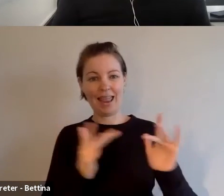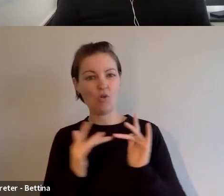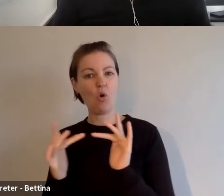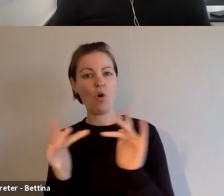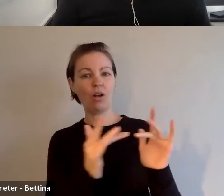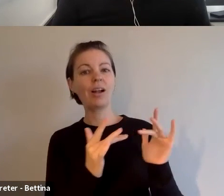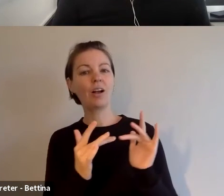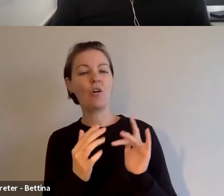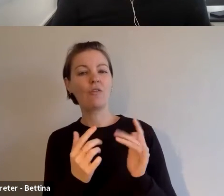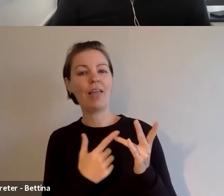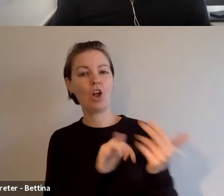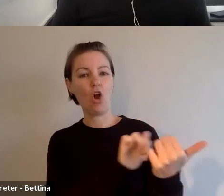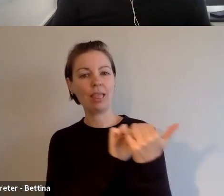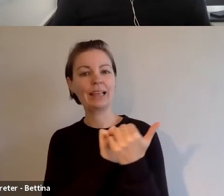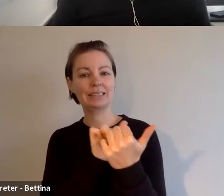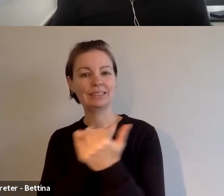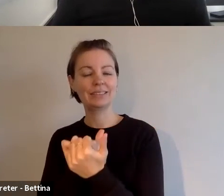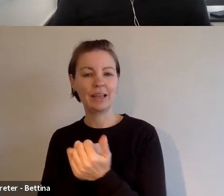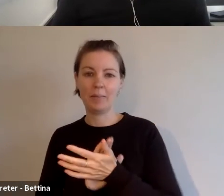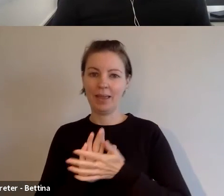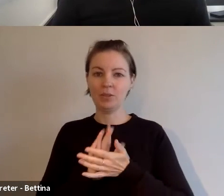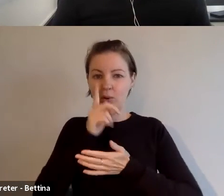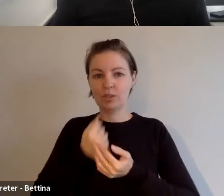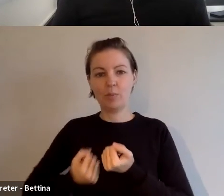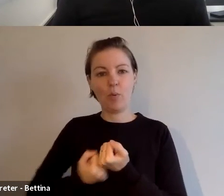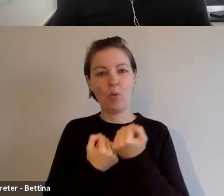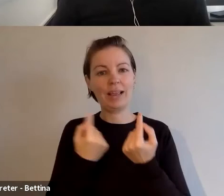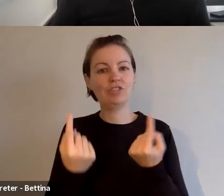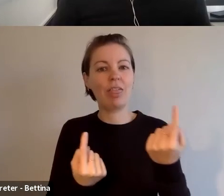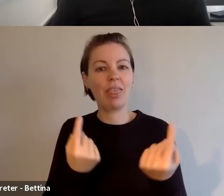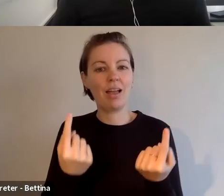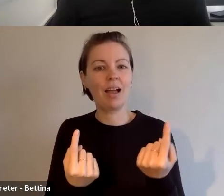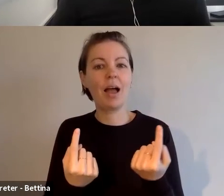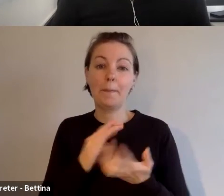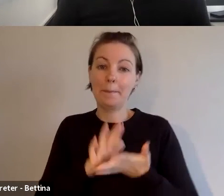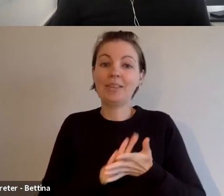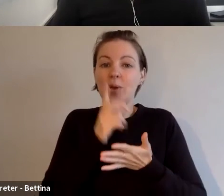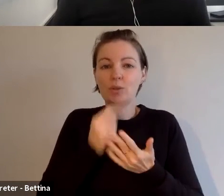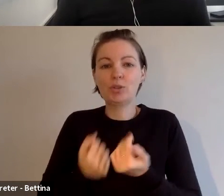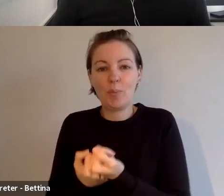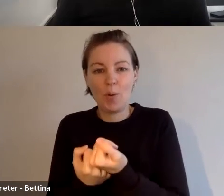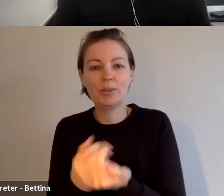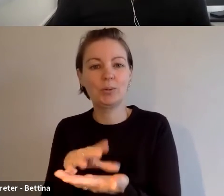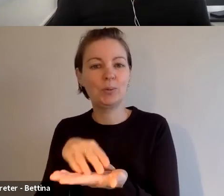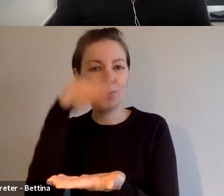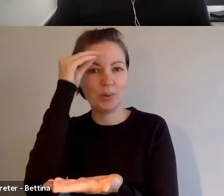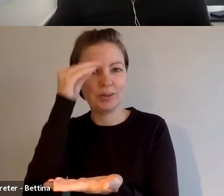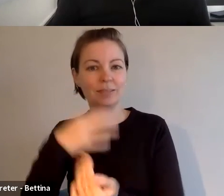other in that enormous shift, which meant we could support the students better. So there is a big cultural shift that